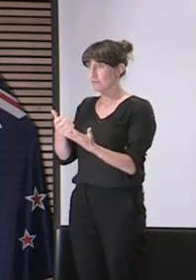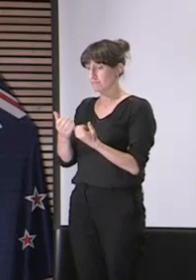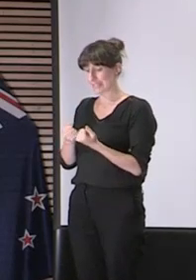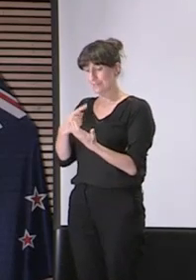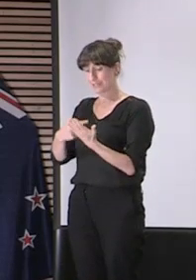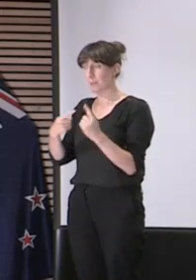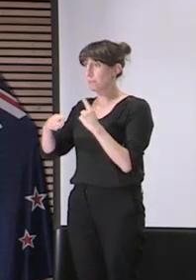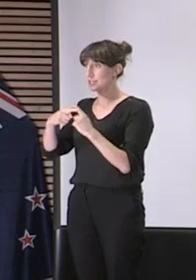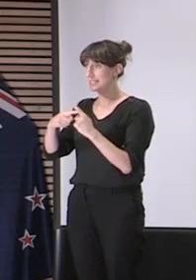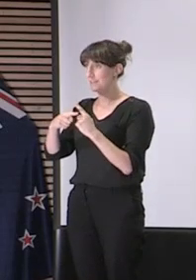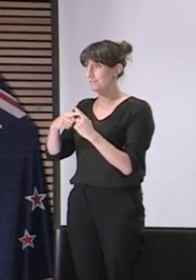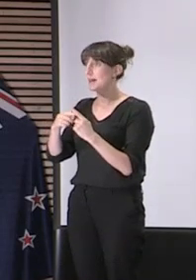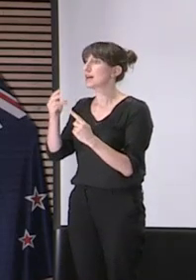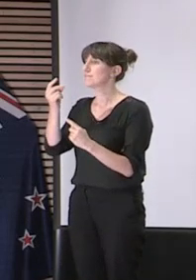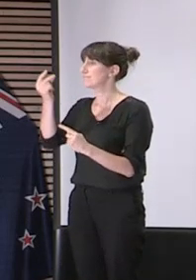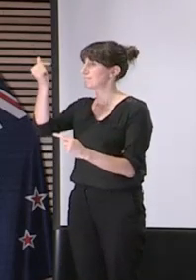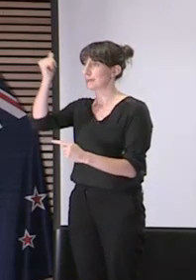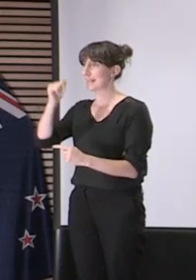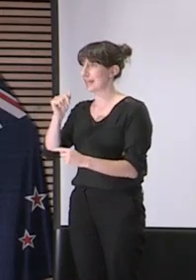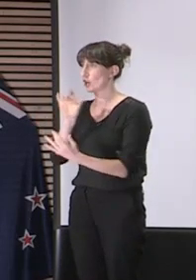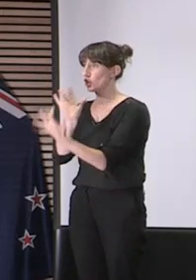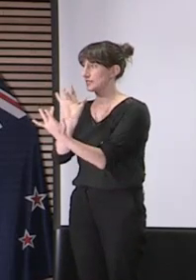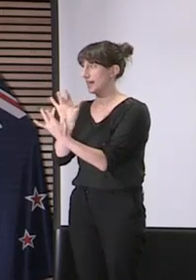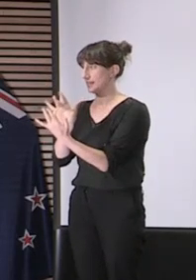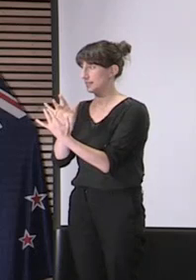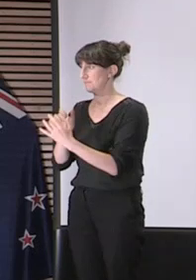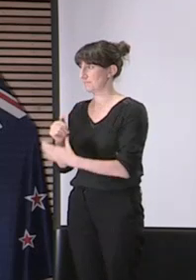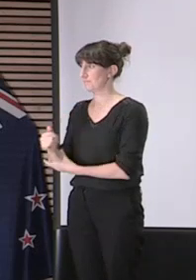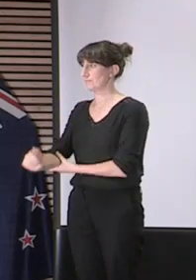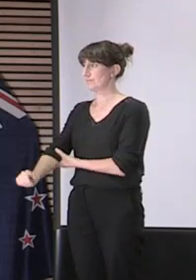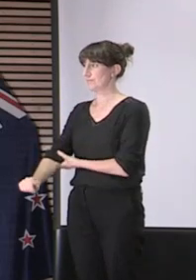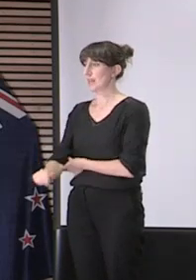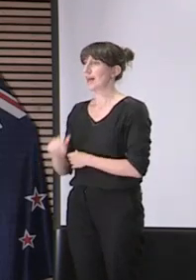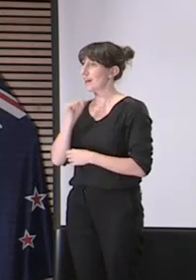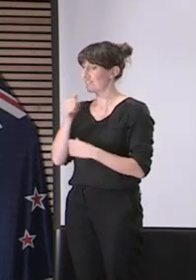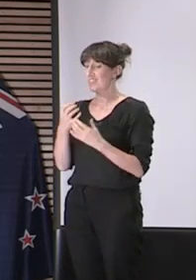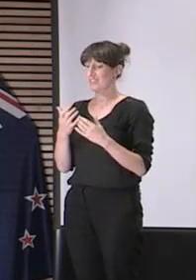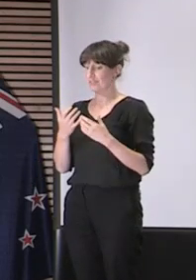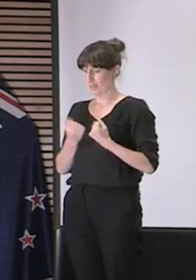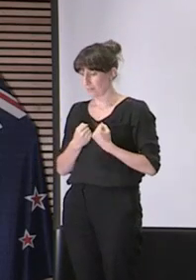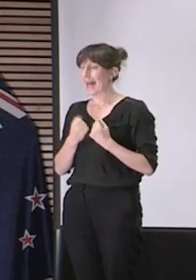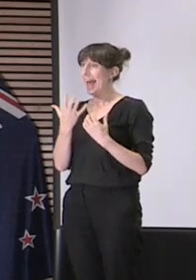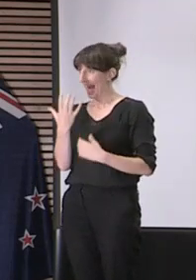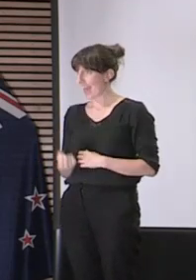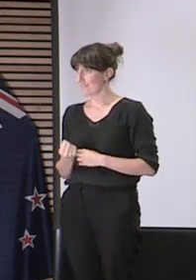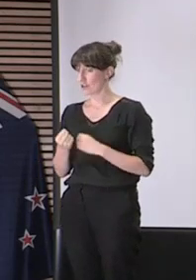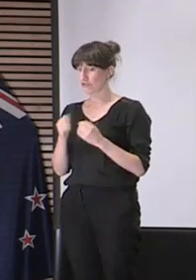and then onto people. What I can say is if the test case is